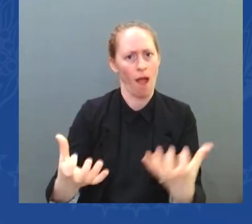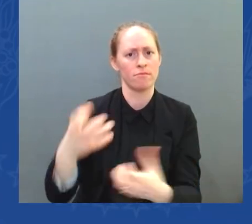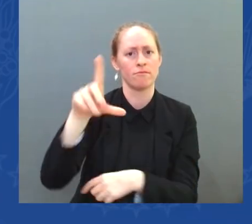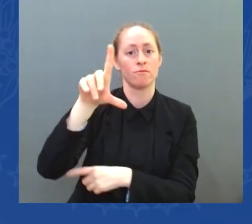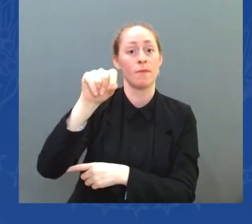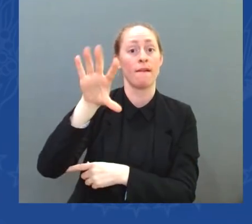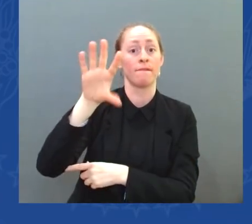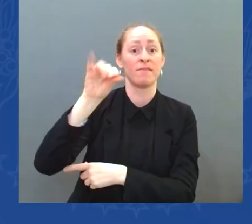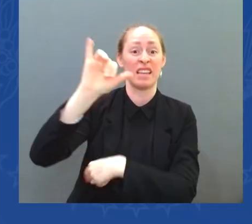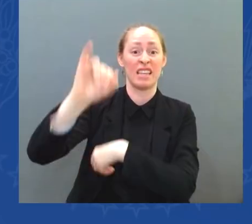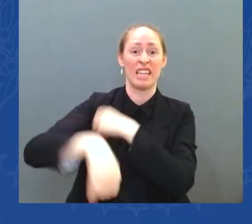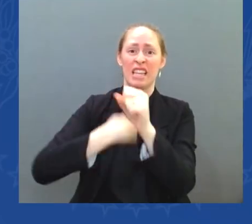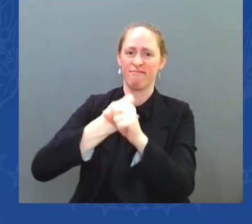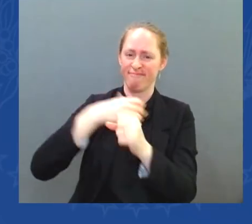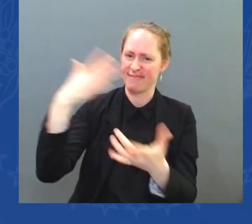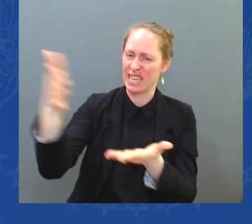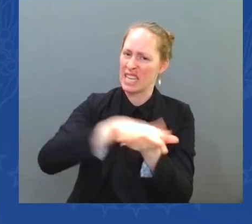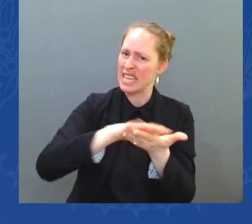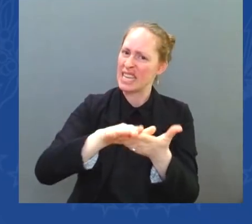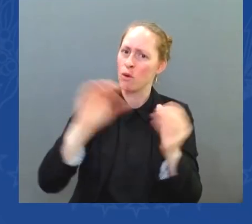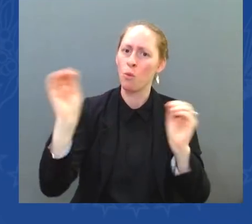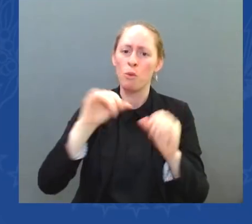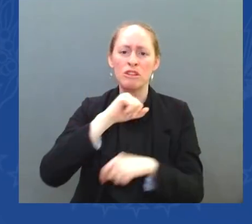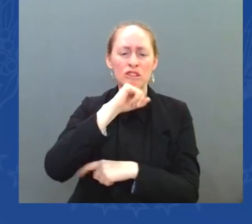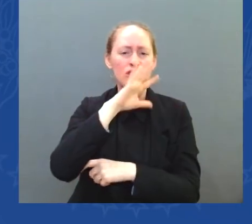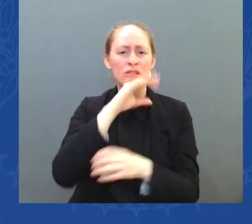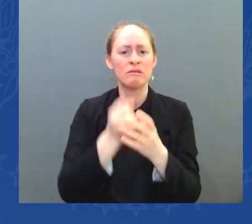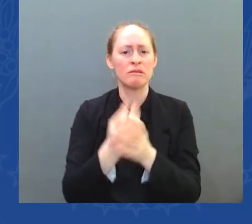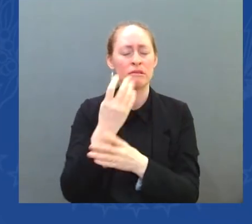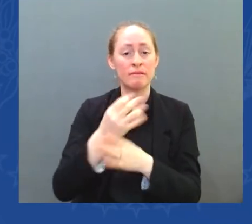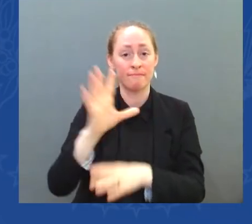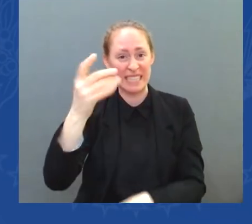And you simply can't get to net zero by 2050 without biofuels.